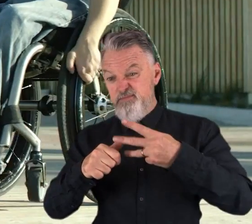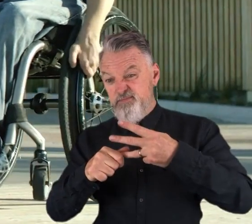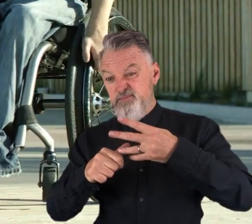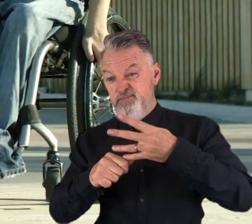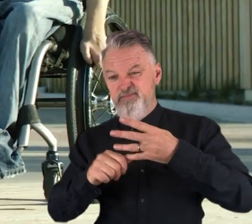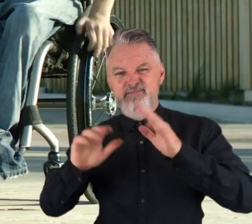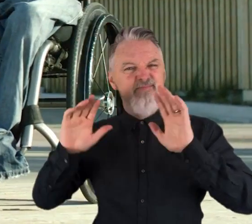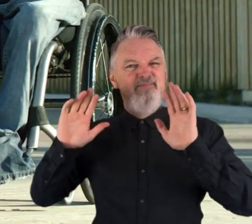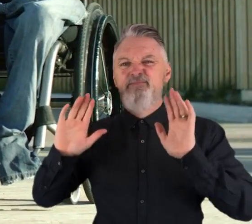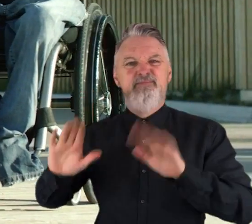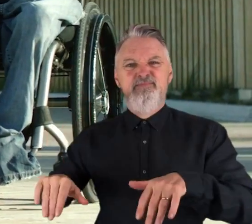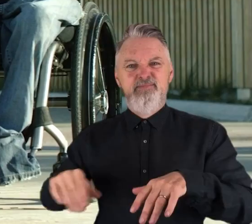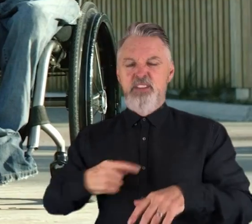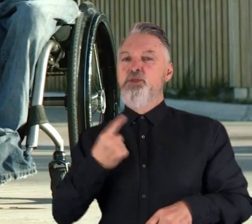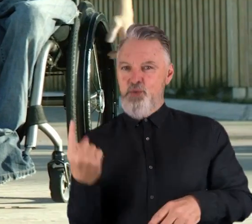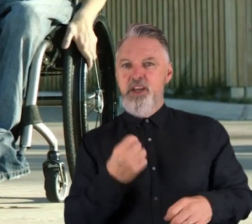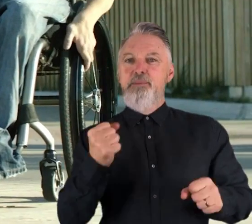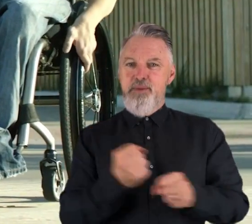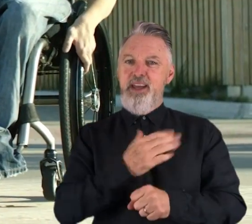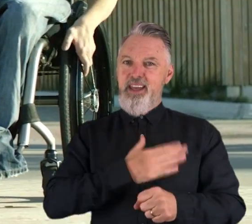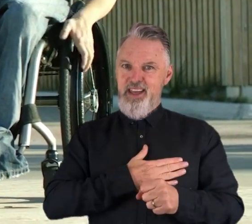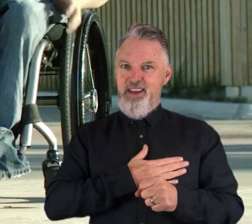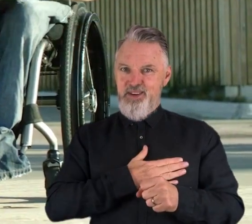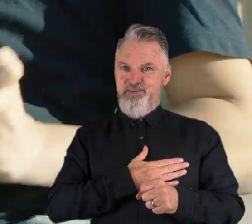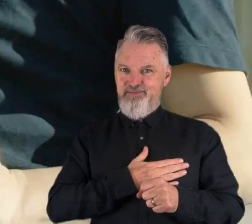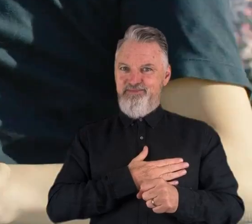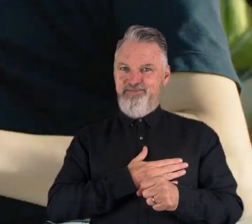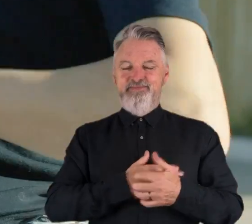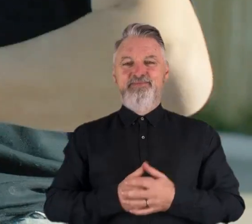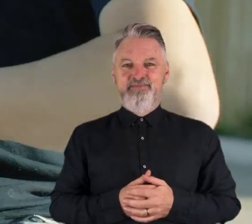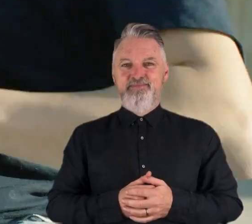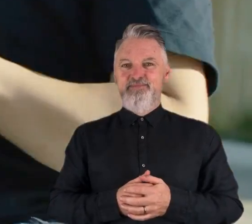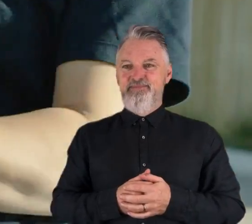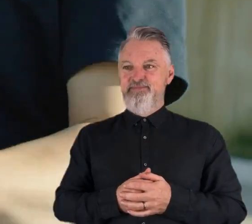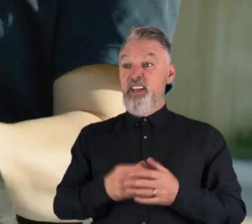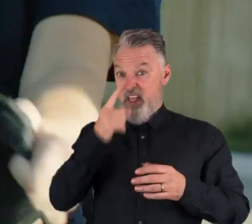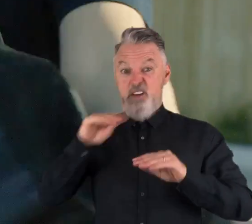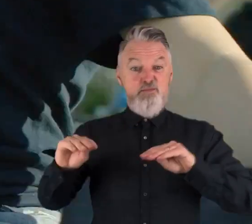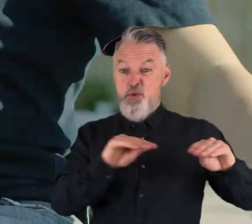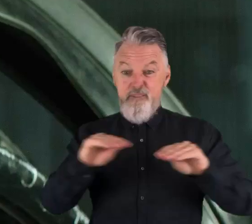and so we created Gecko Traxx. Gecko Traxx is an portable and affordable way for manual wheelchair users